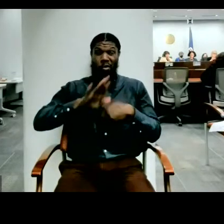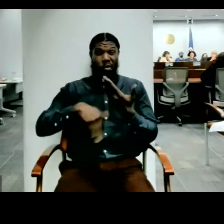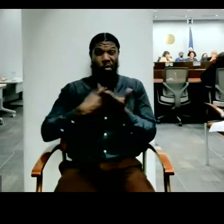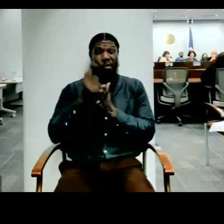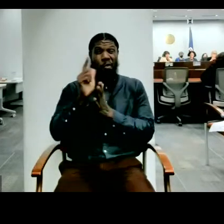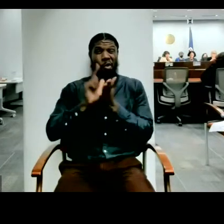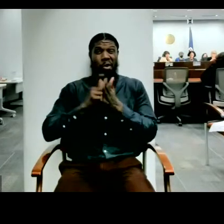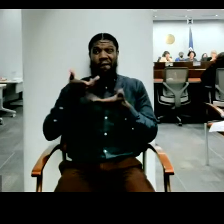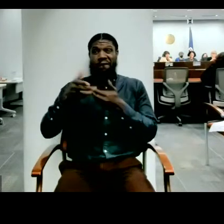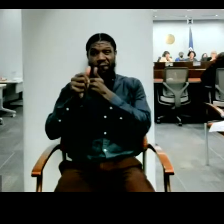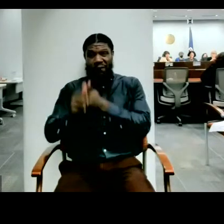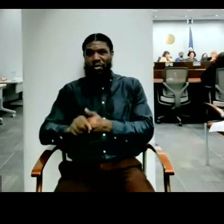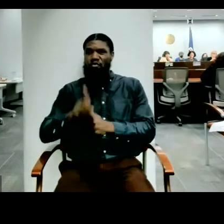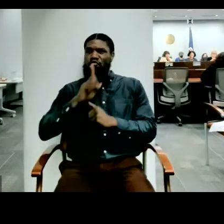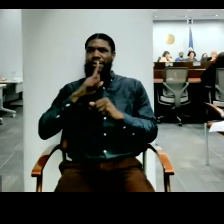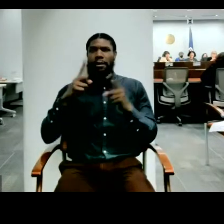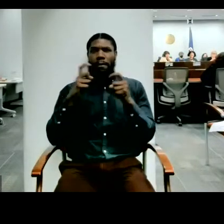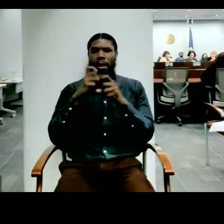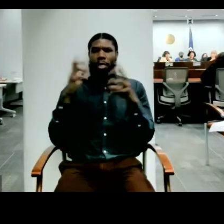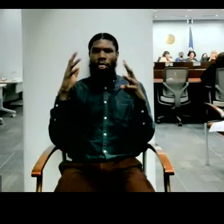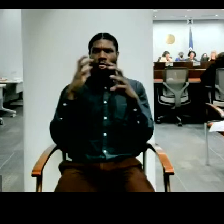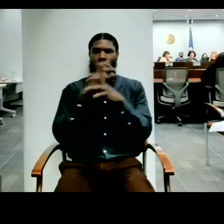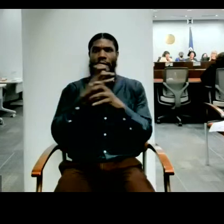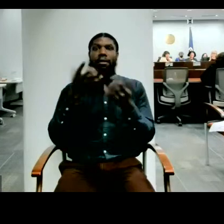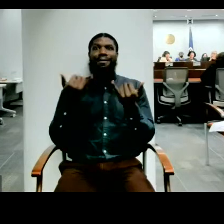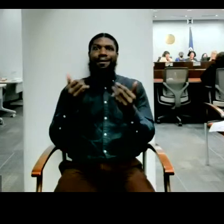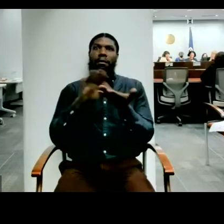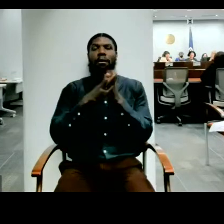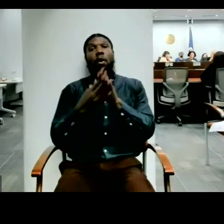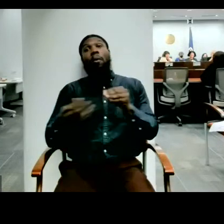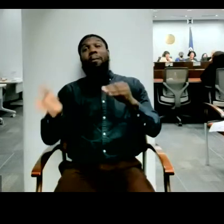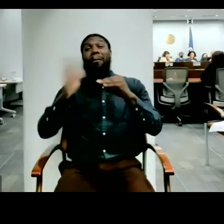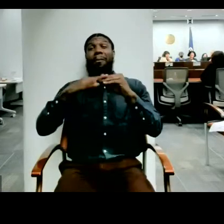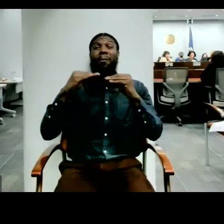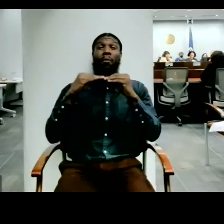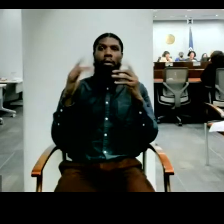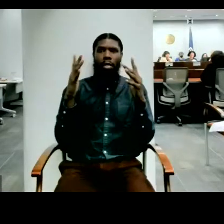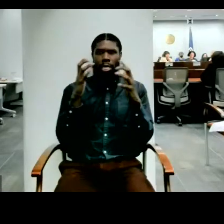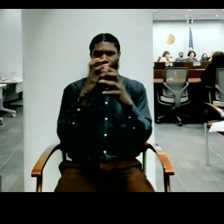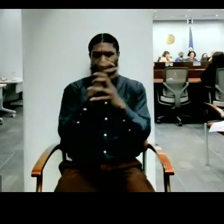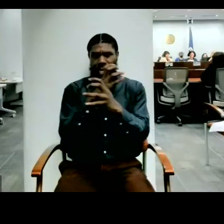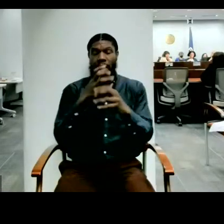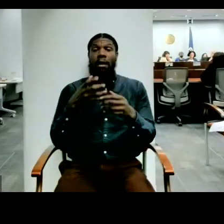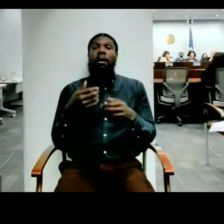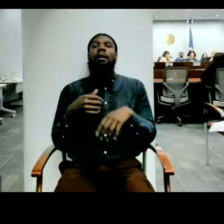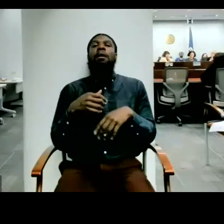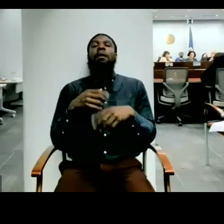actually are pretty complex and they are getting more complex um and then when you layered in with